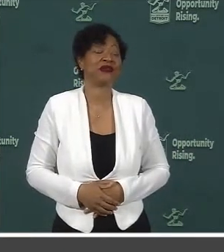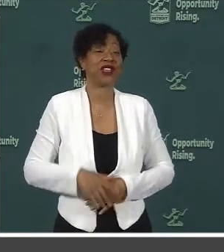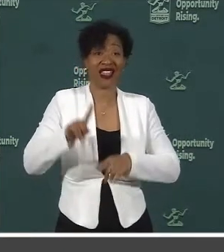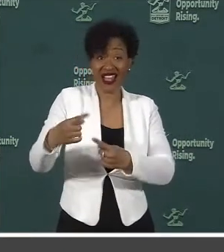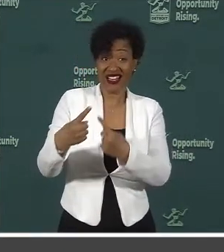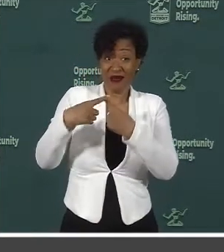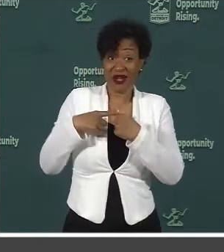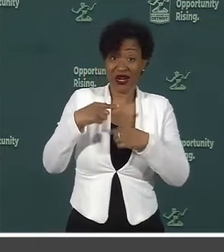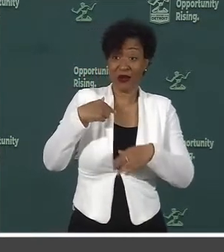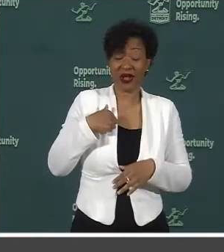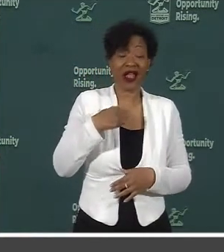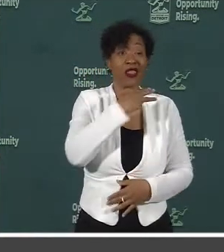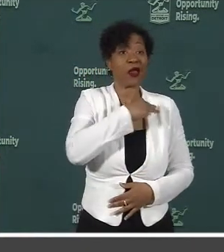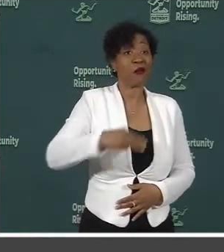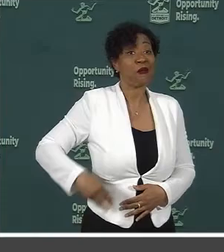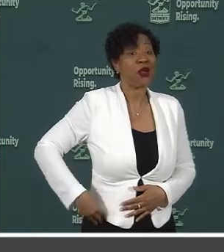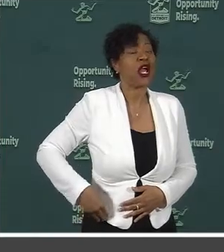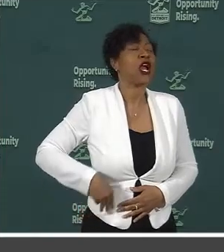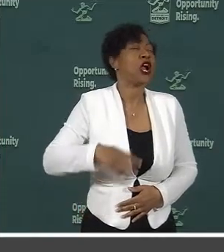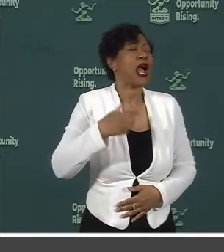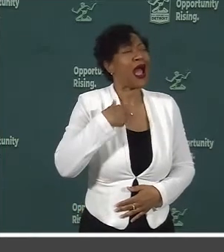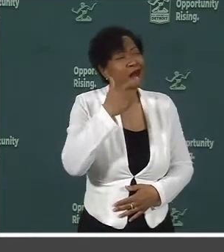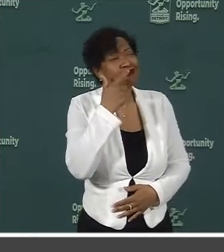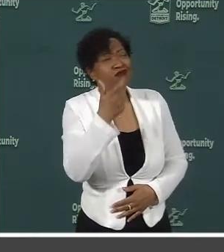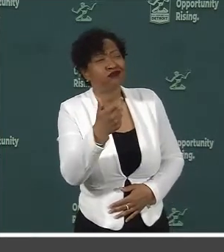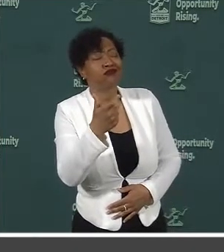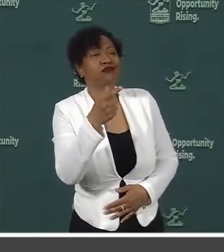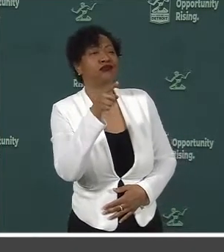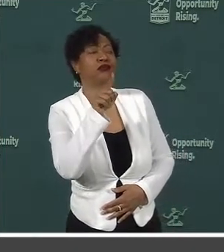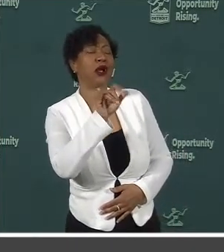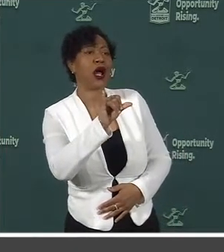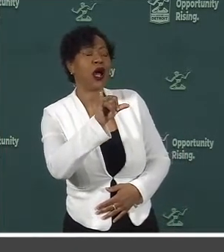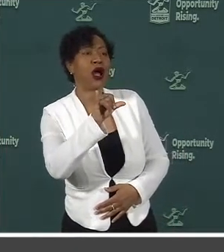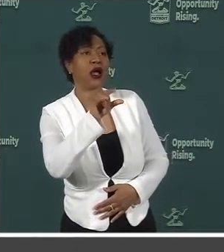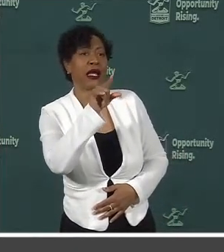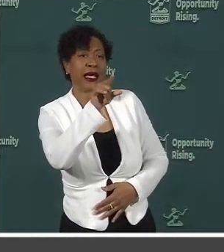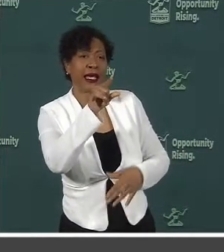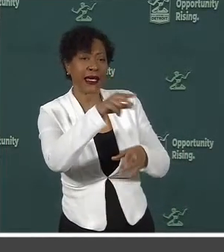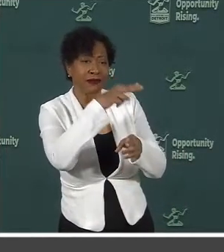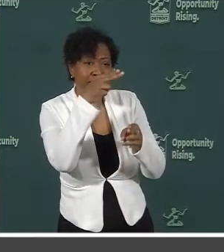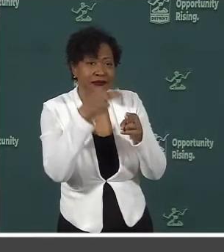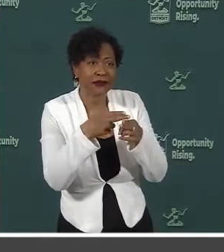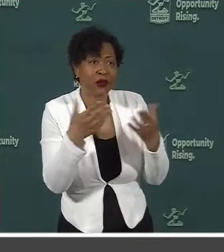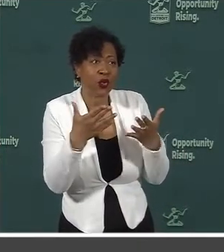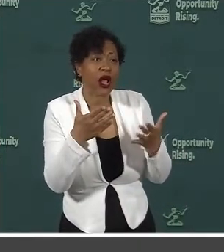GIVING ONE OF HIS SPEECHES AND HAPPENS TO MENTION THE LEARN TO